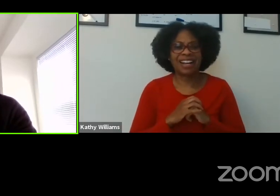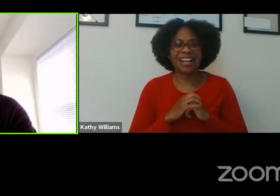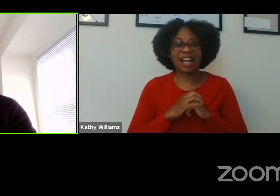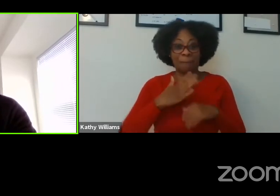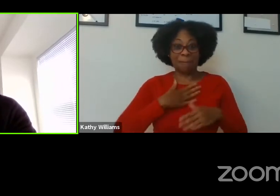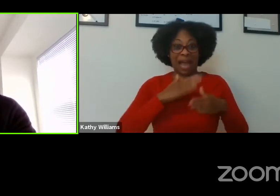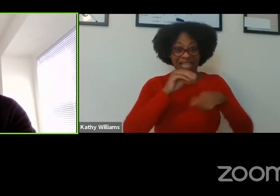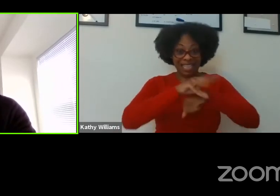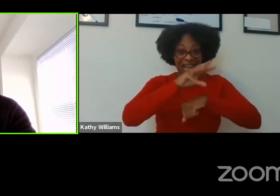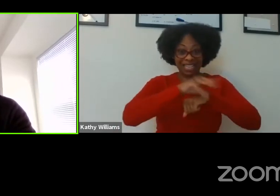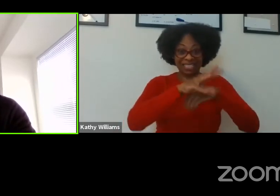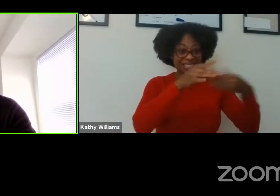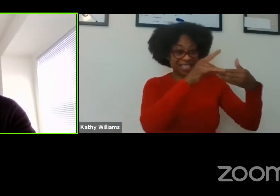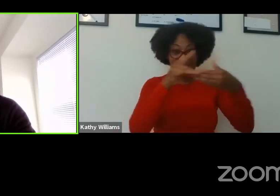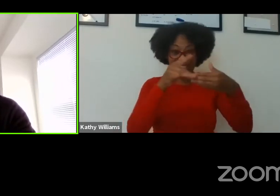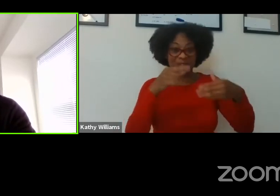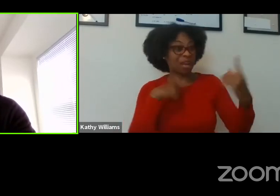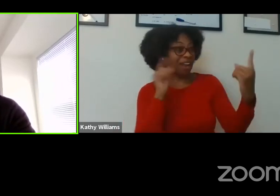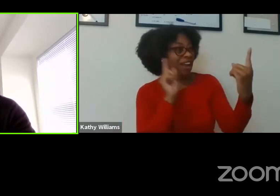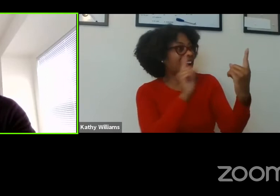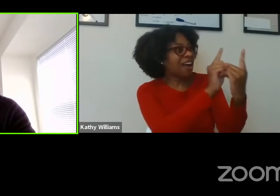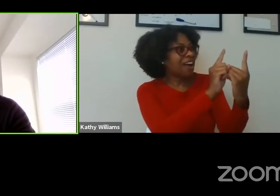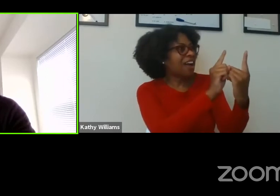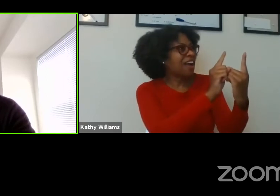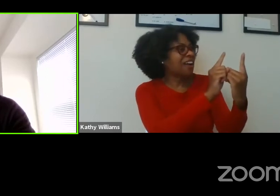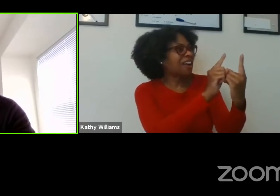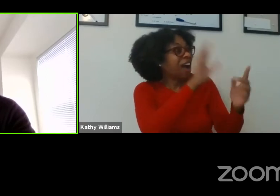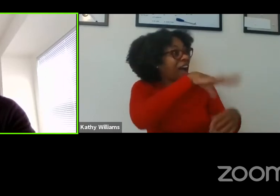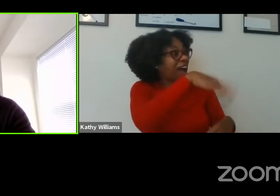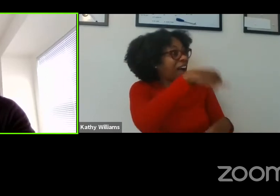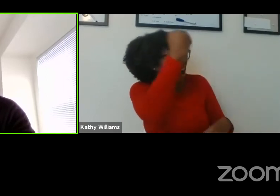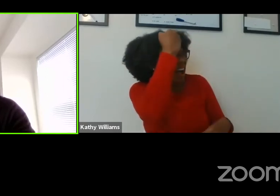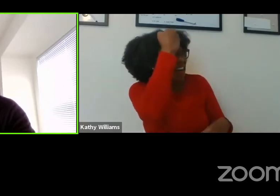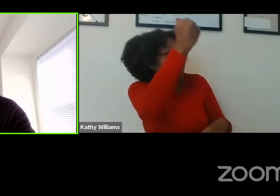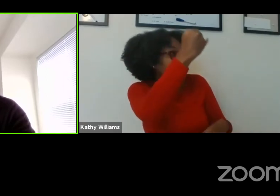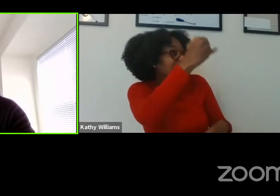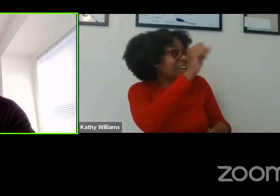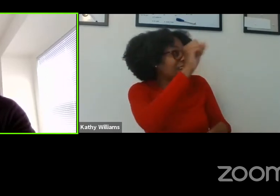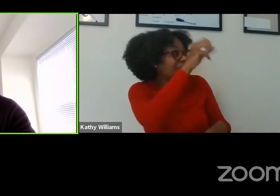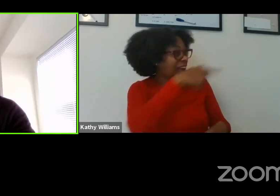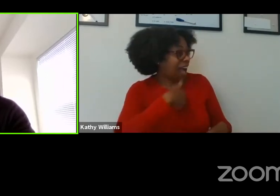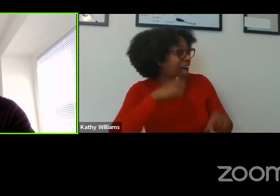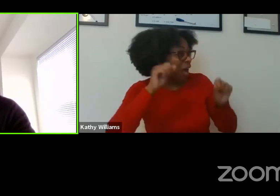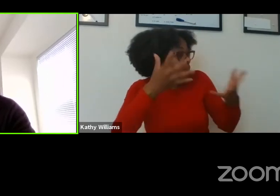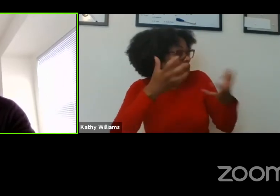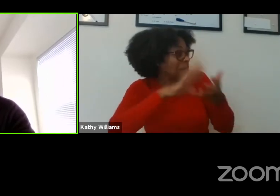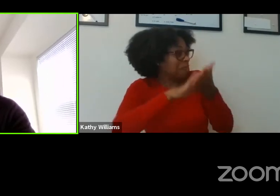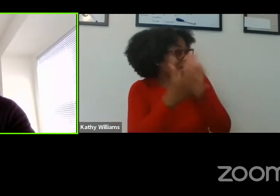go to my guidance counselor, and I tell her this amazing idea of, like, I could do this ADA consulting. Here is my resume.